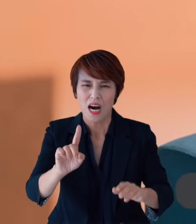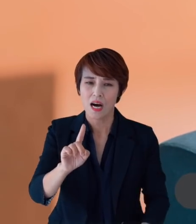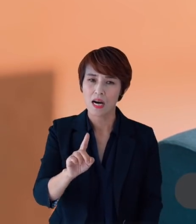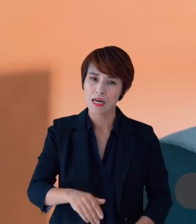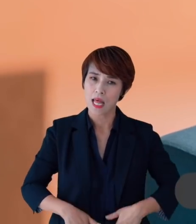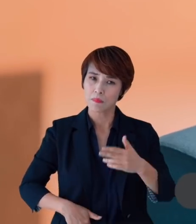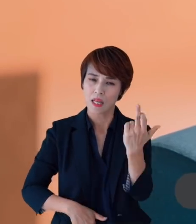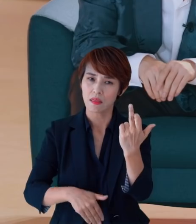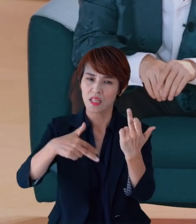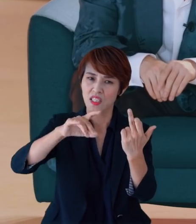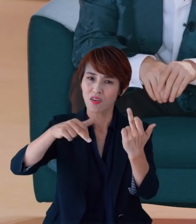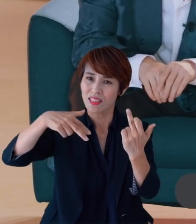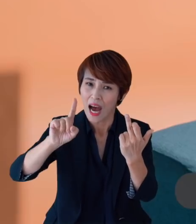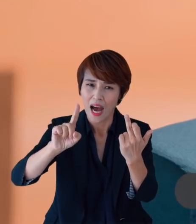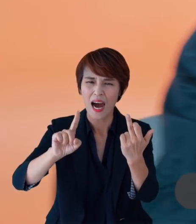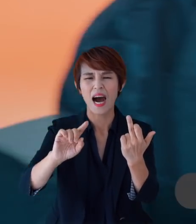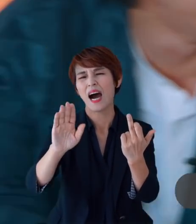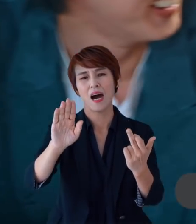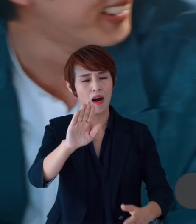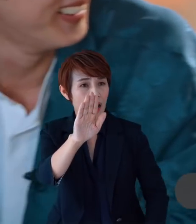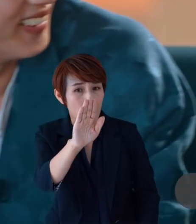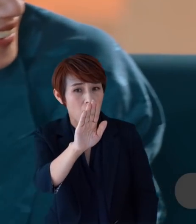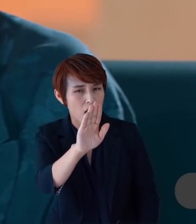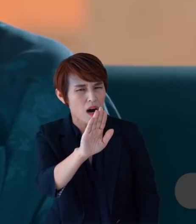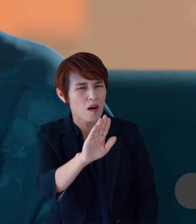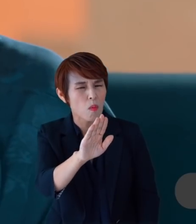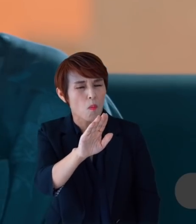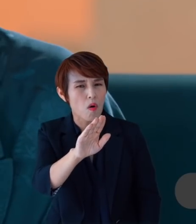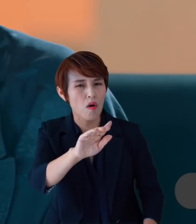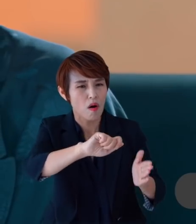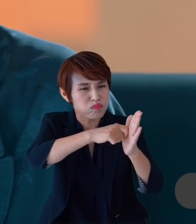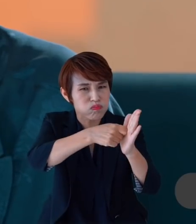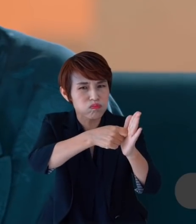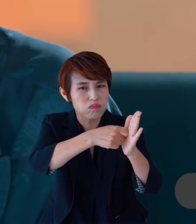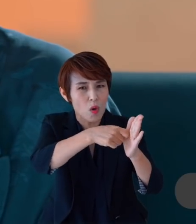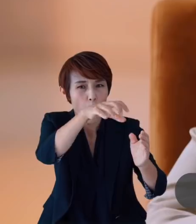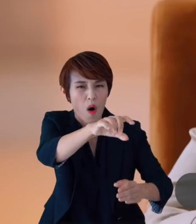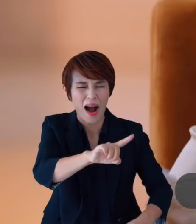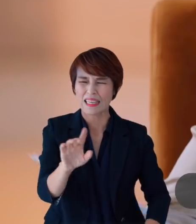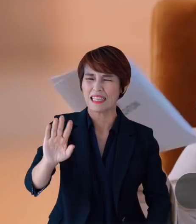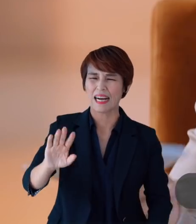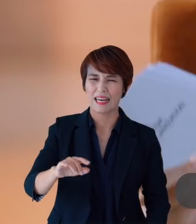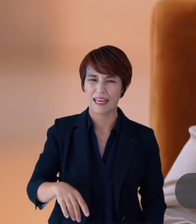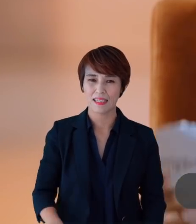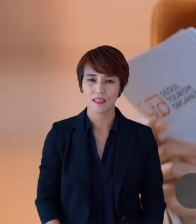Jin: Namsan Gazebo! Nope! V: Wait a sec. Where’s the place where you hang those locks? It’s not there. This is the gazebo.